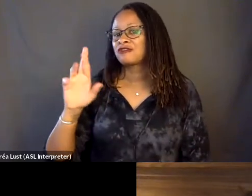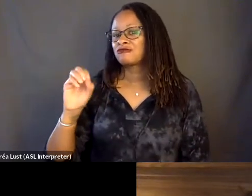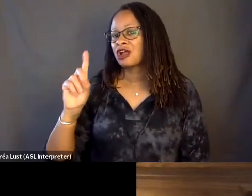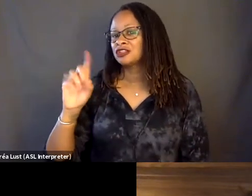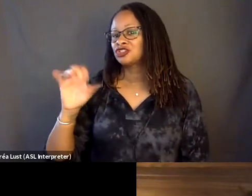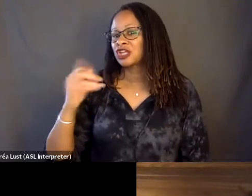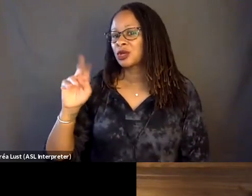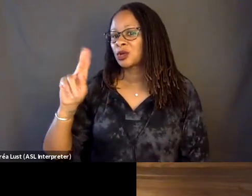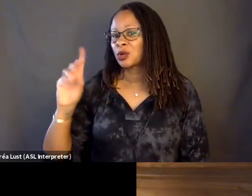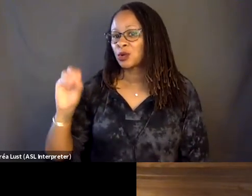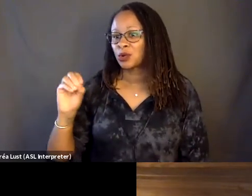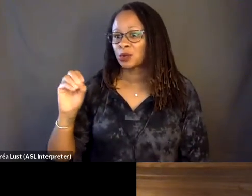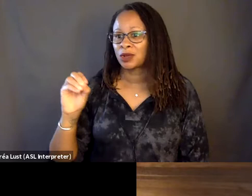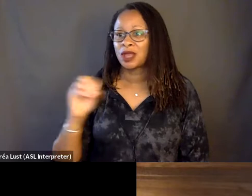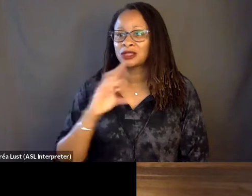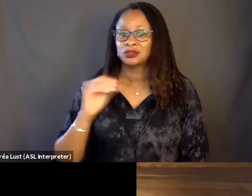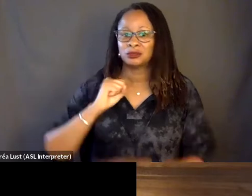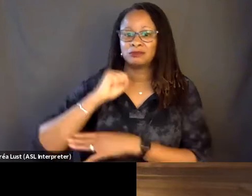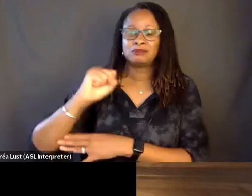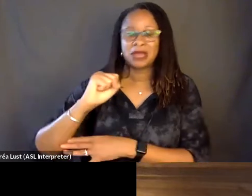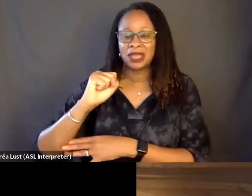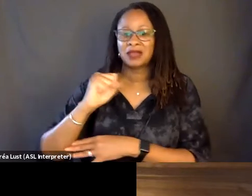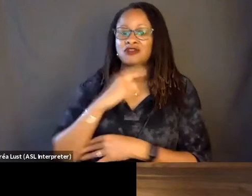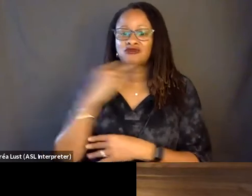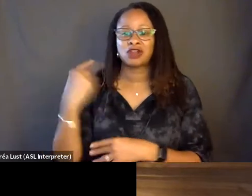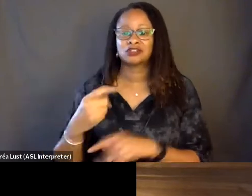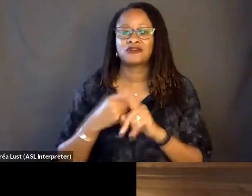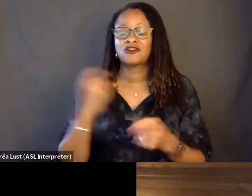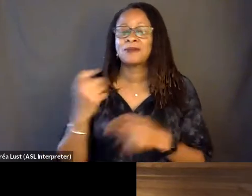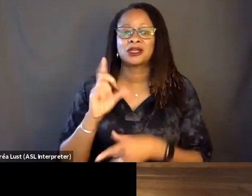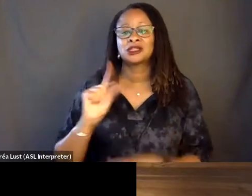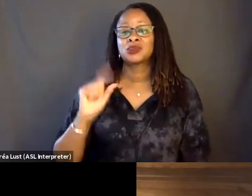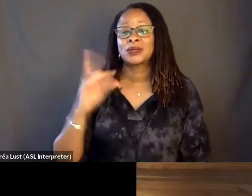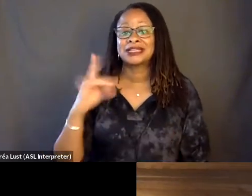Committee to ban Russia from the 2018 Winter Olympic games. How is he?